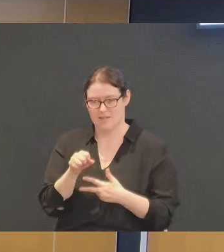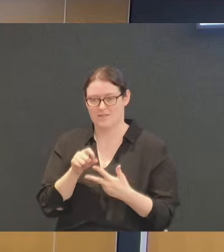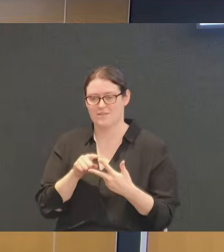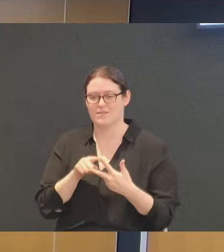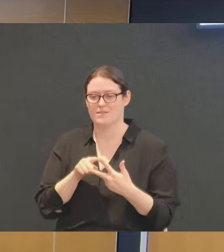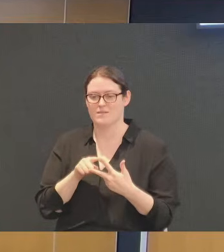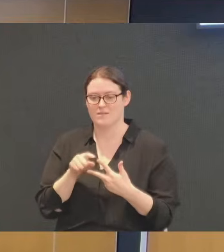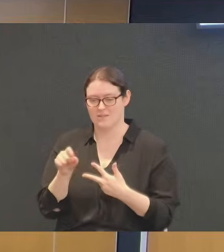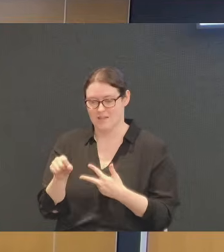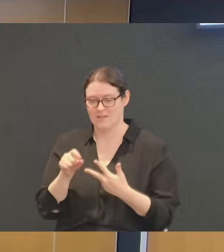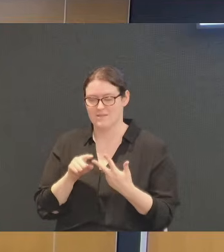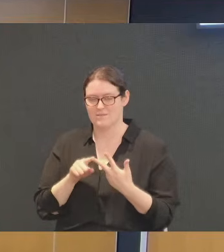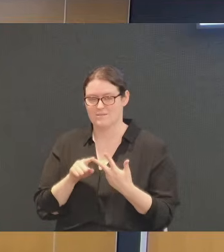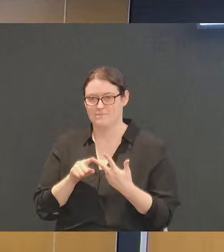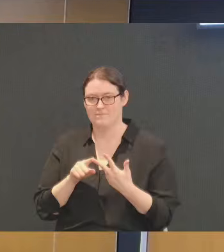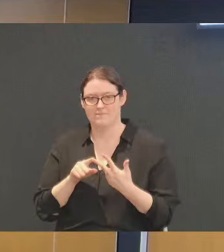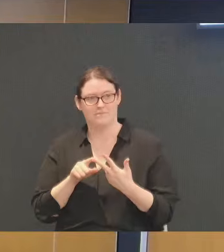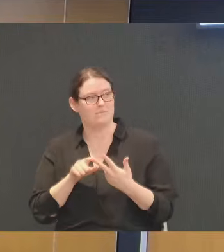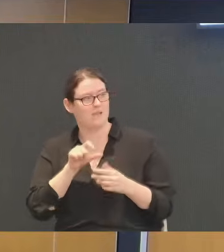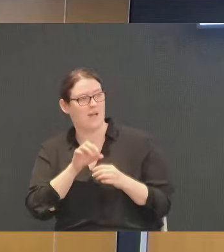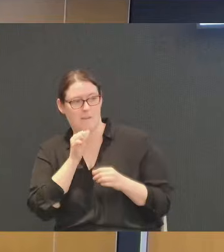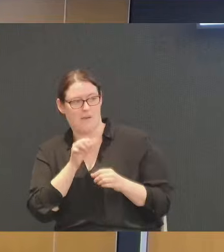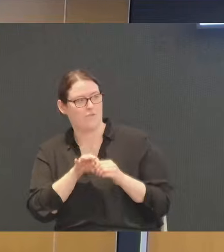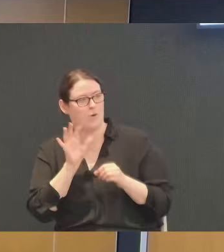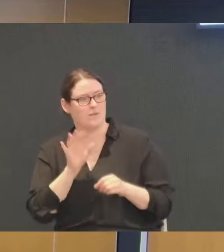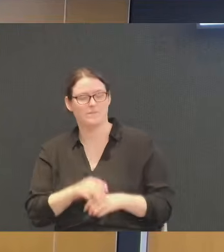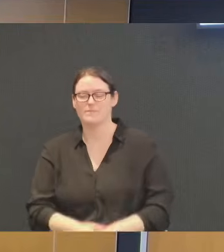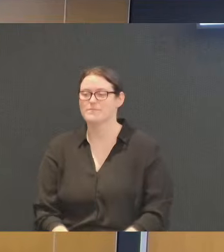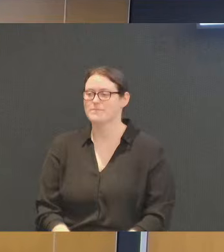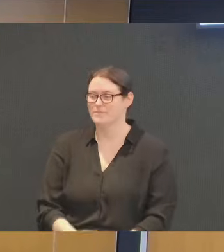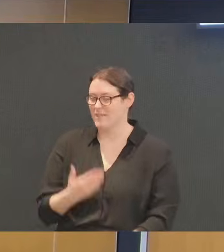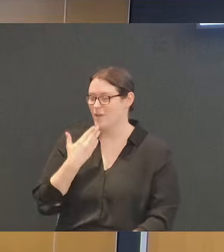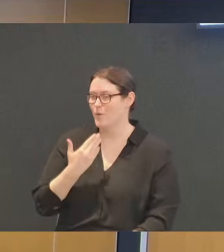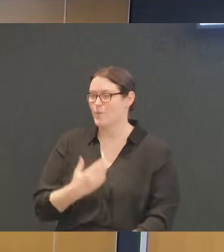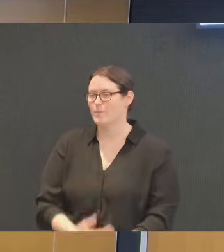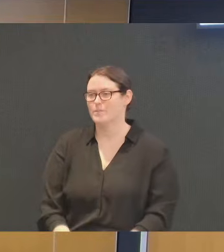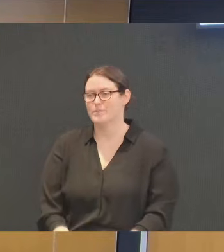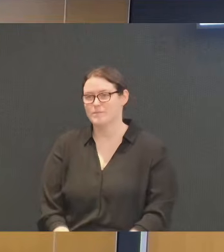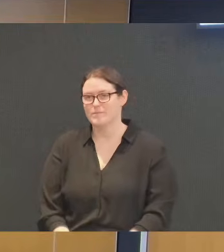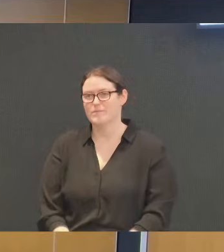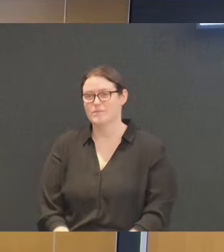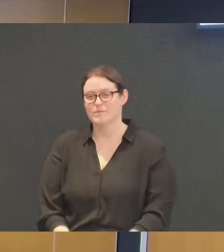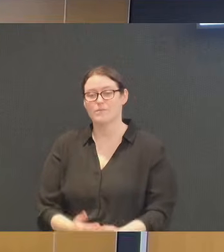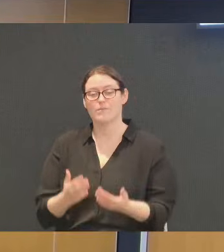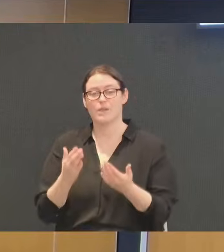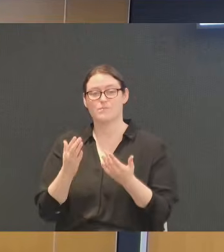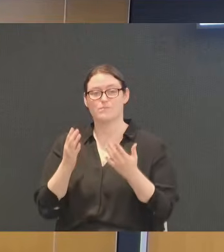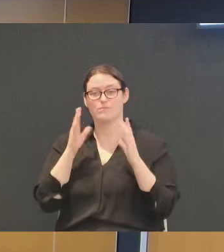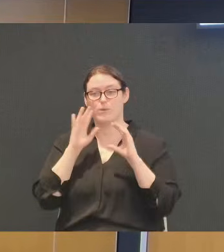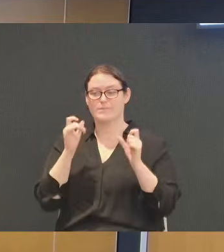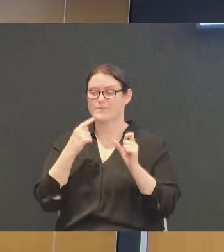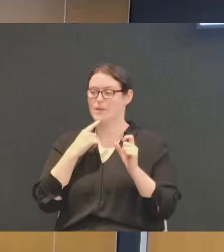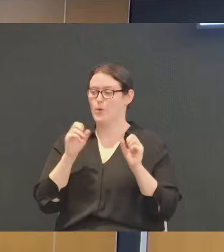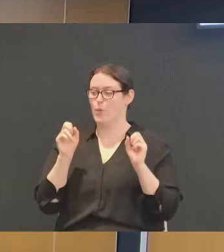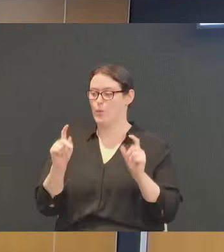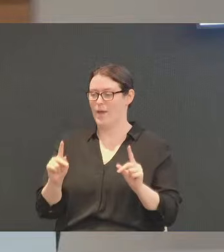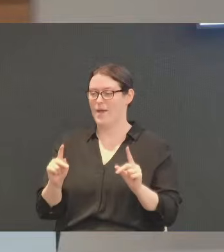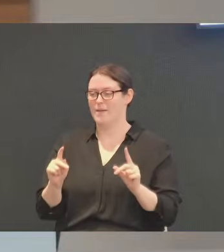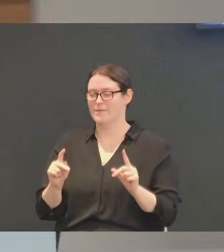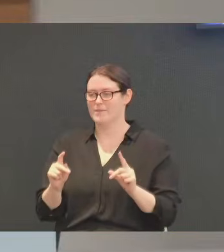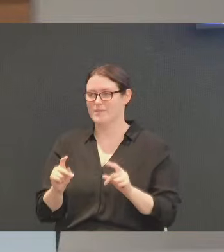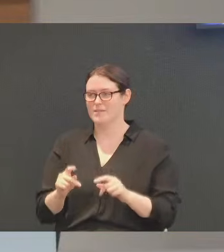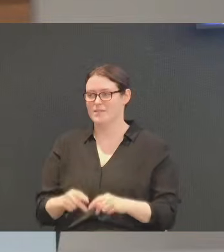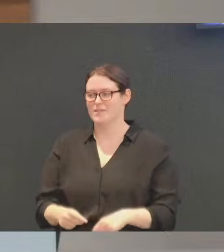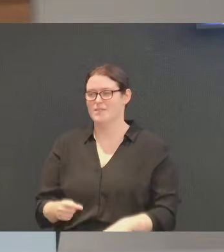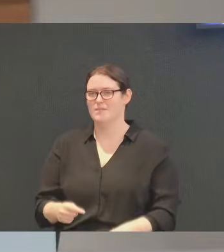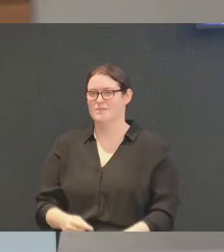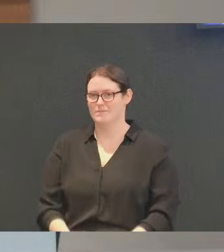Commissioner Driehaus. Yes. Commissioner Reece. Abstain. Thank you. Alrighty.